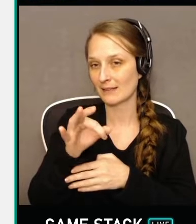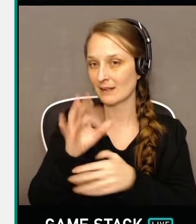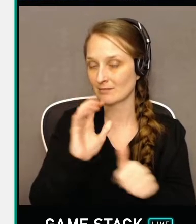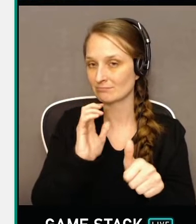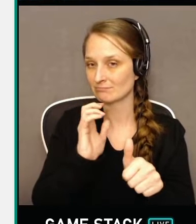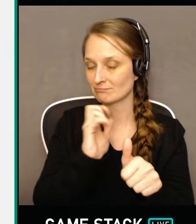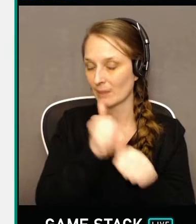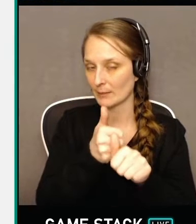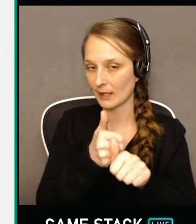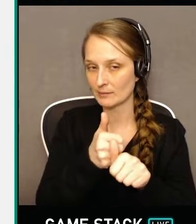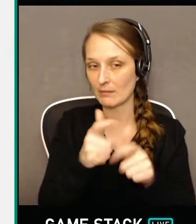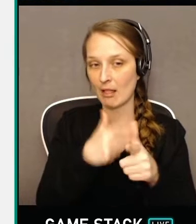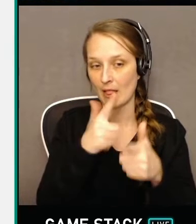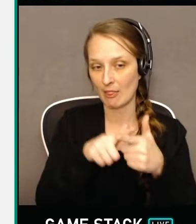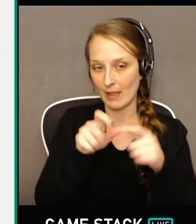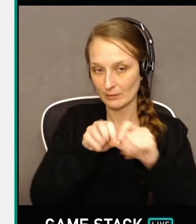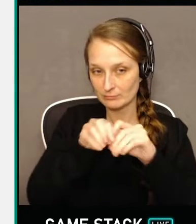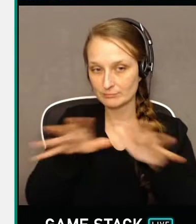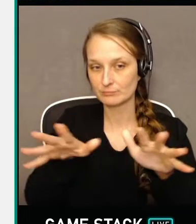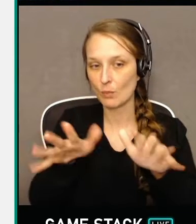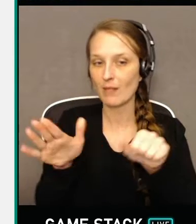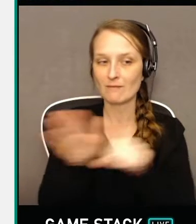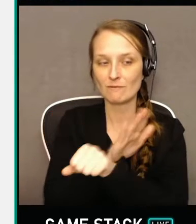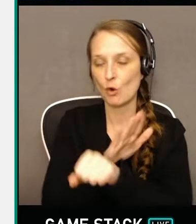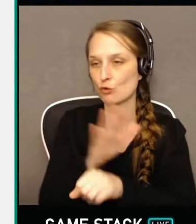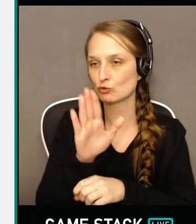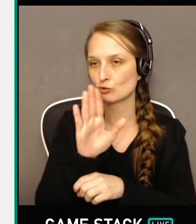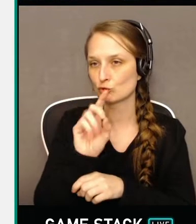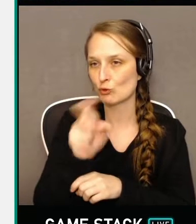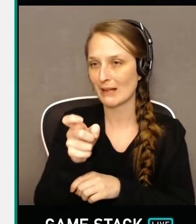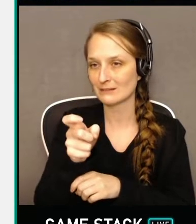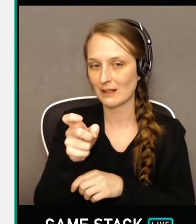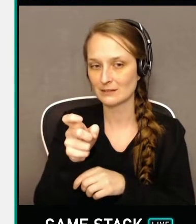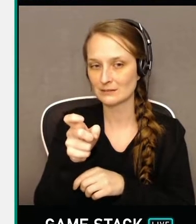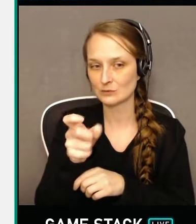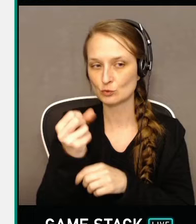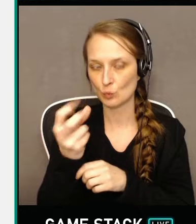And then we shipped the full DirectX 12 Ultimate feature set in Windows 10